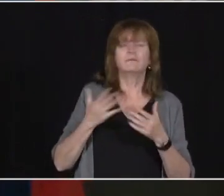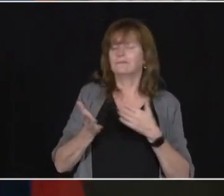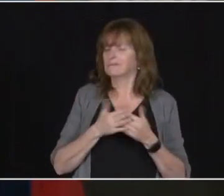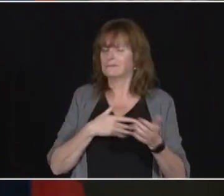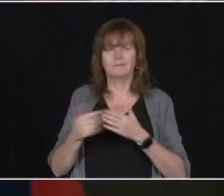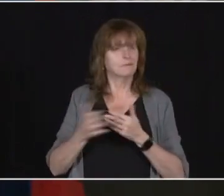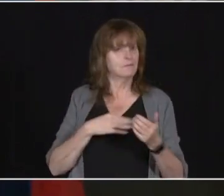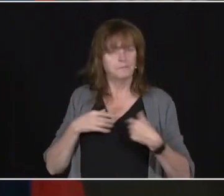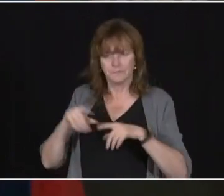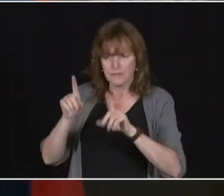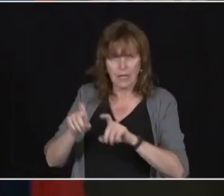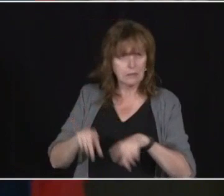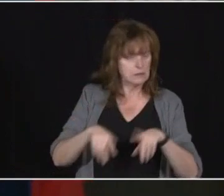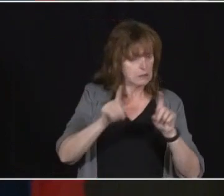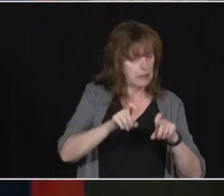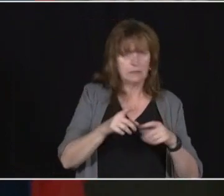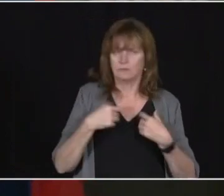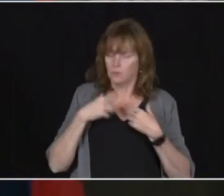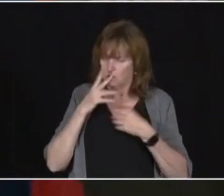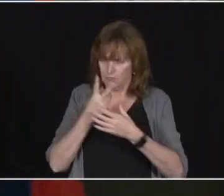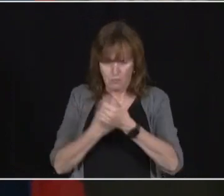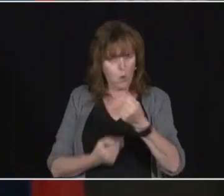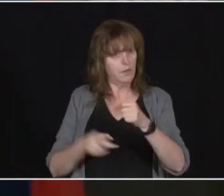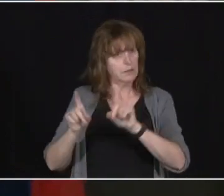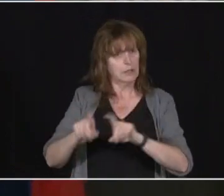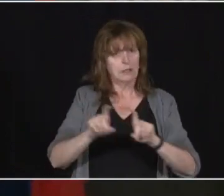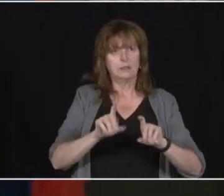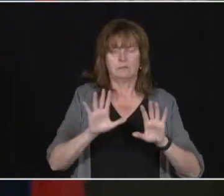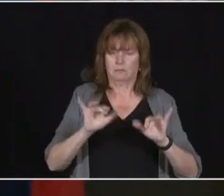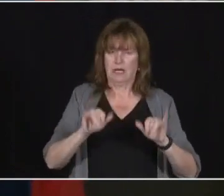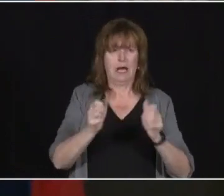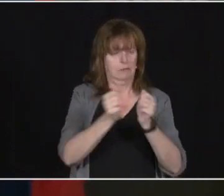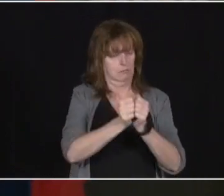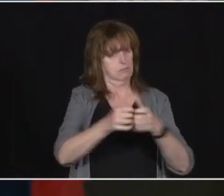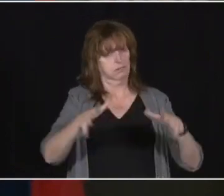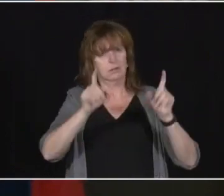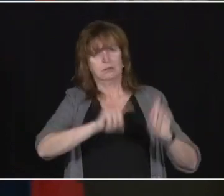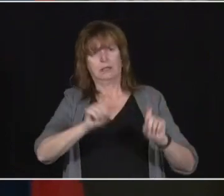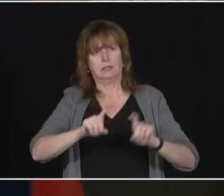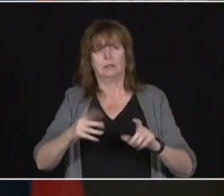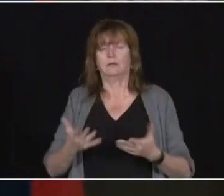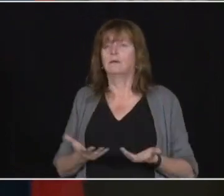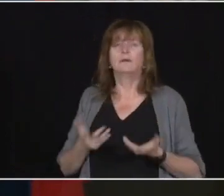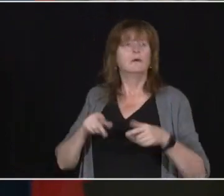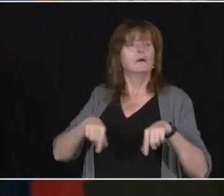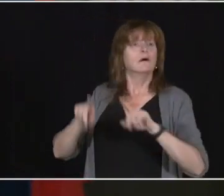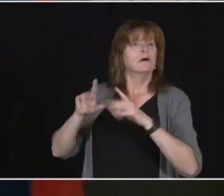It's just ongoing testing. I said we would ramp it up, we will ramp it up. Then we will go into